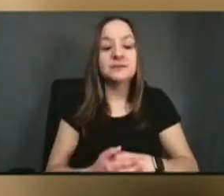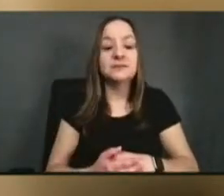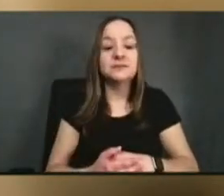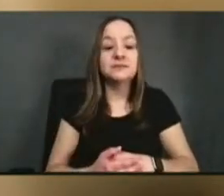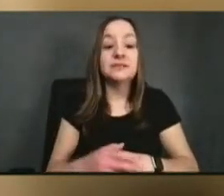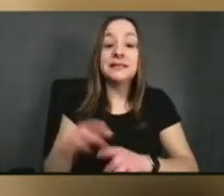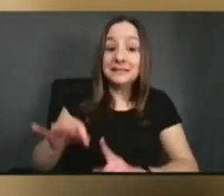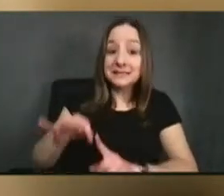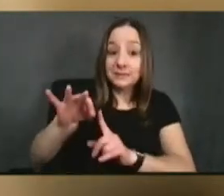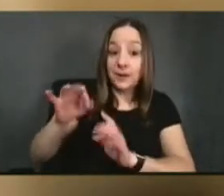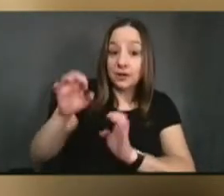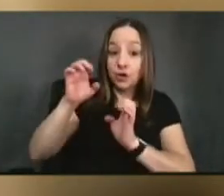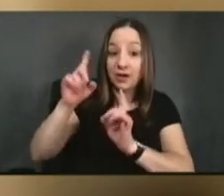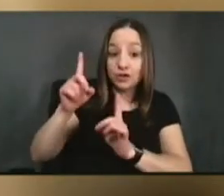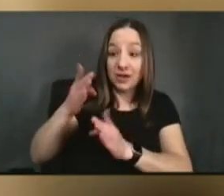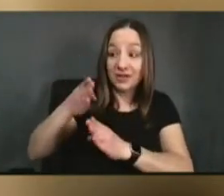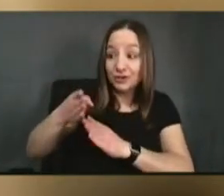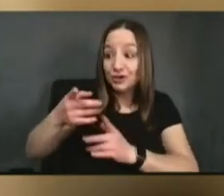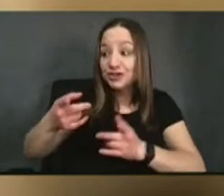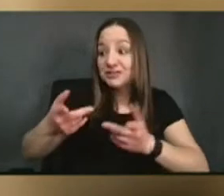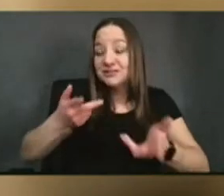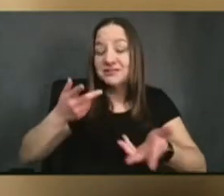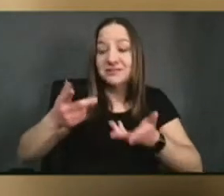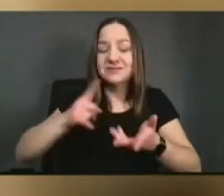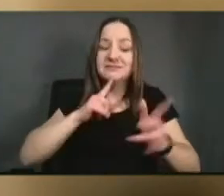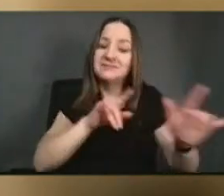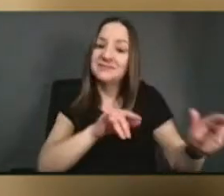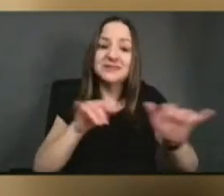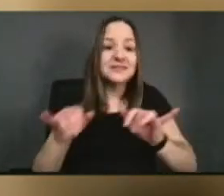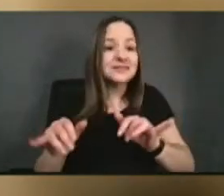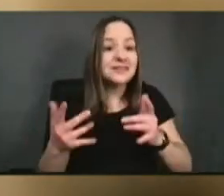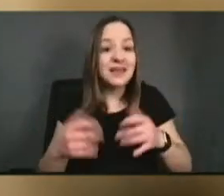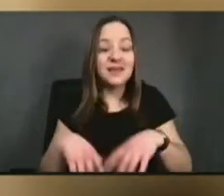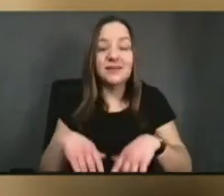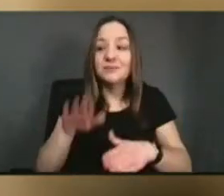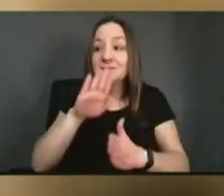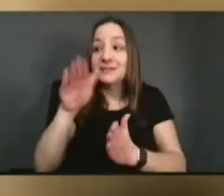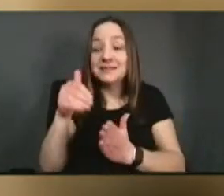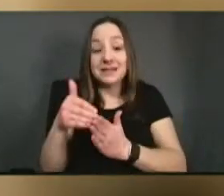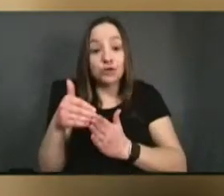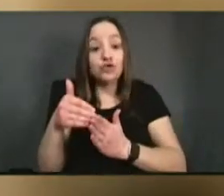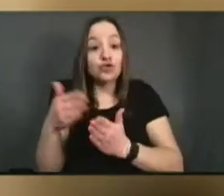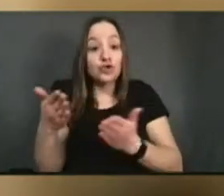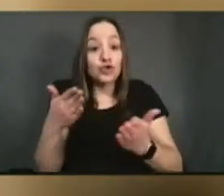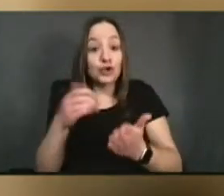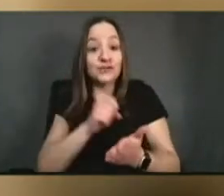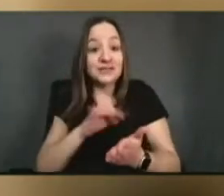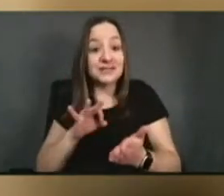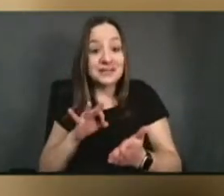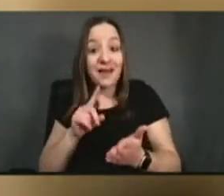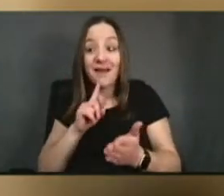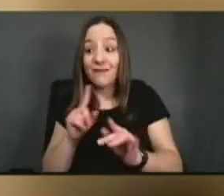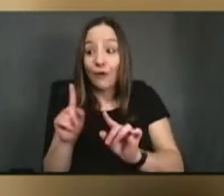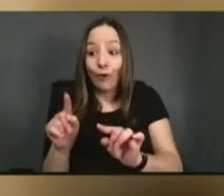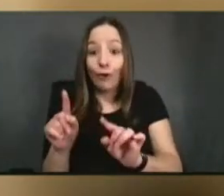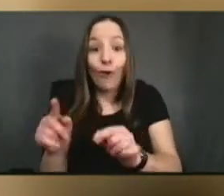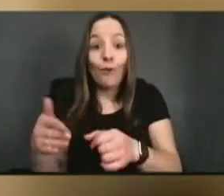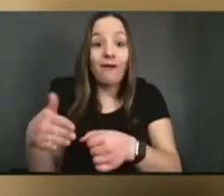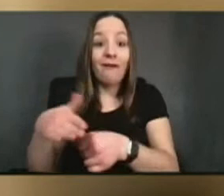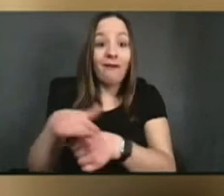assignments and across our special education area, really saying this is the same thing